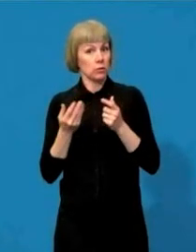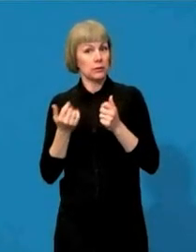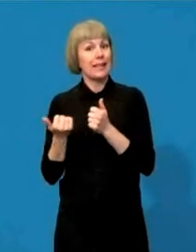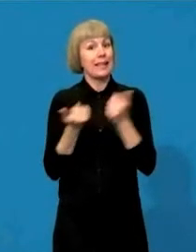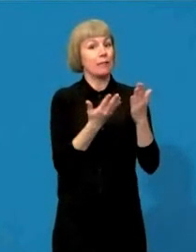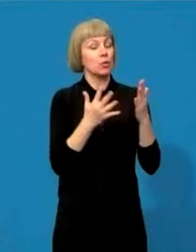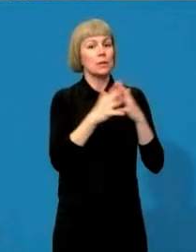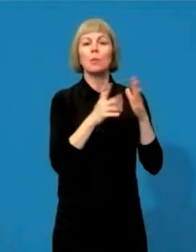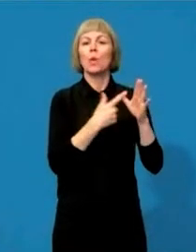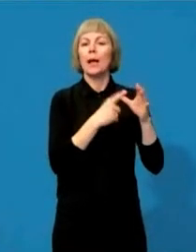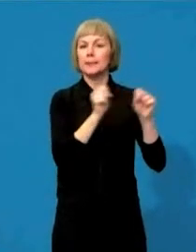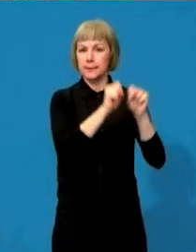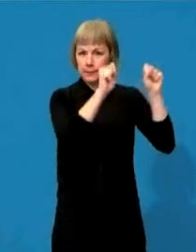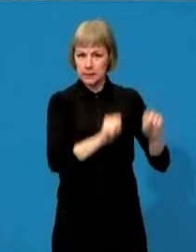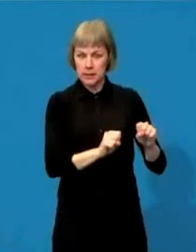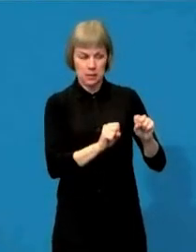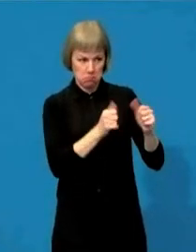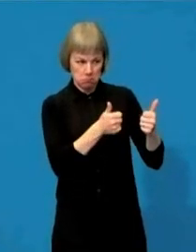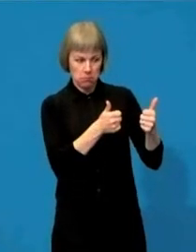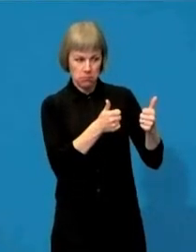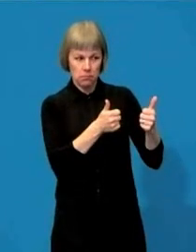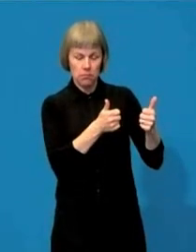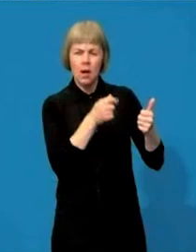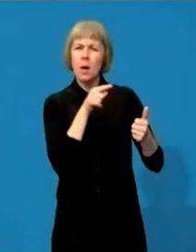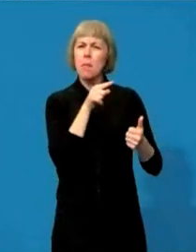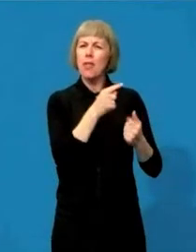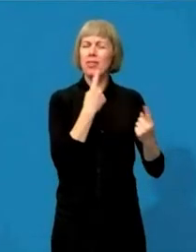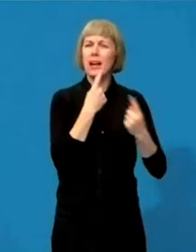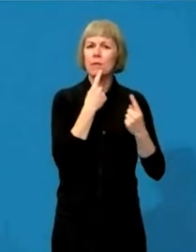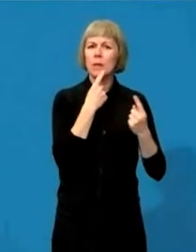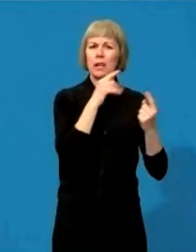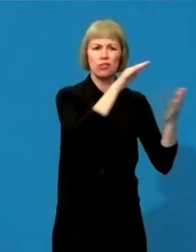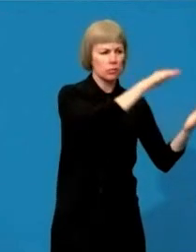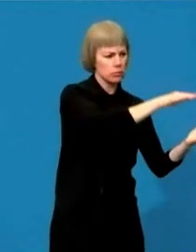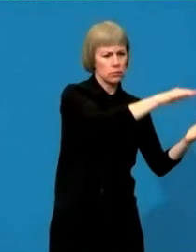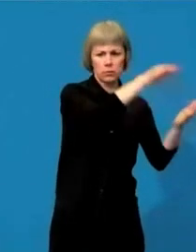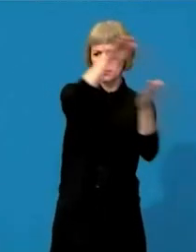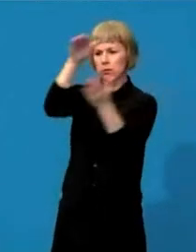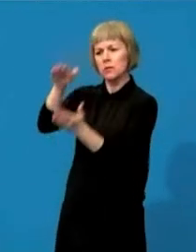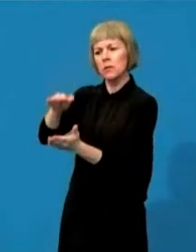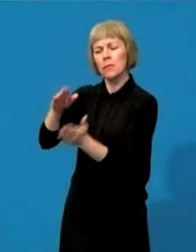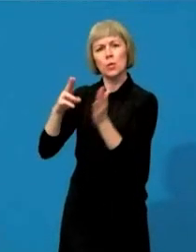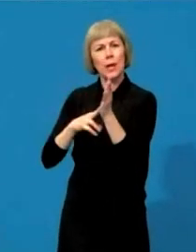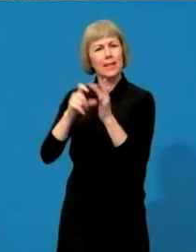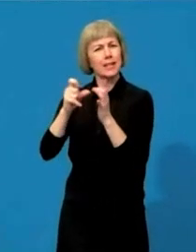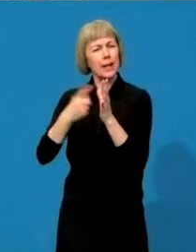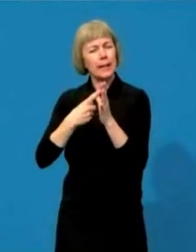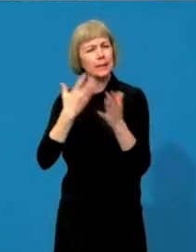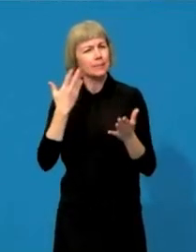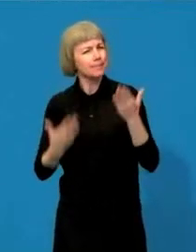person, whether that went across to when NDIS came across, the only information that I